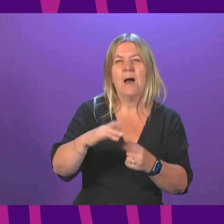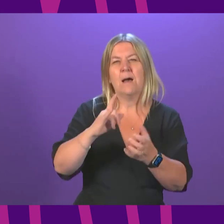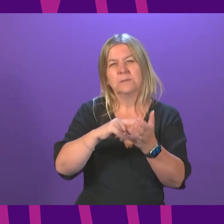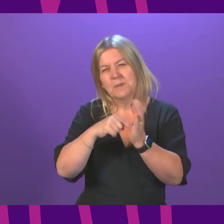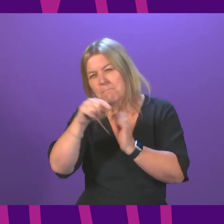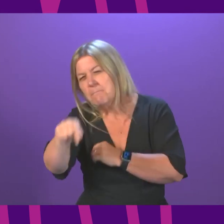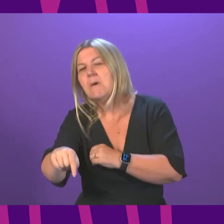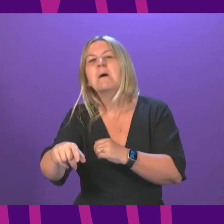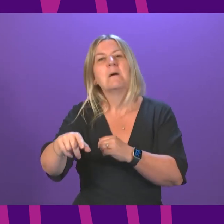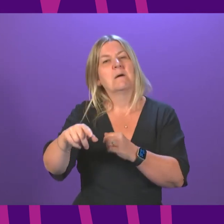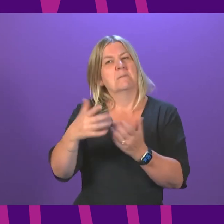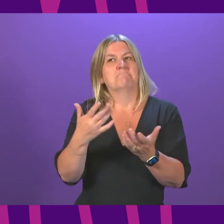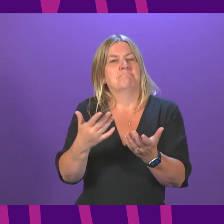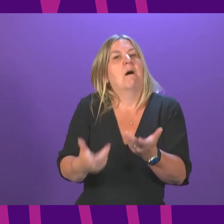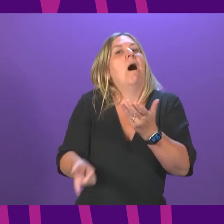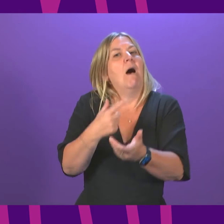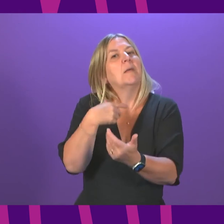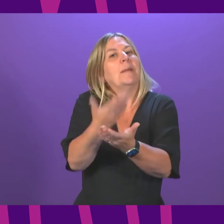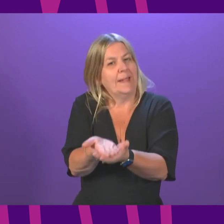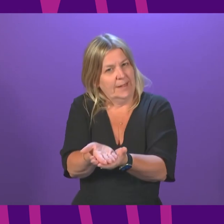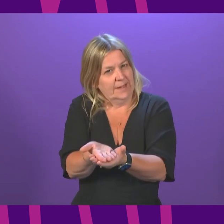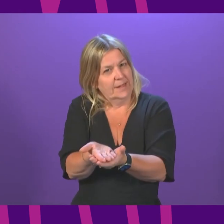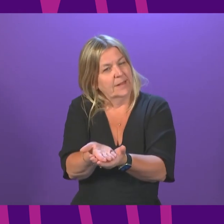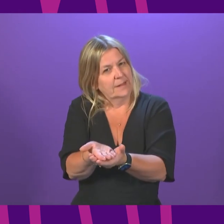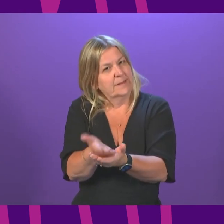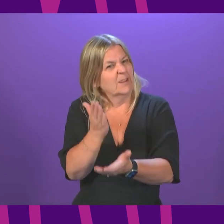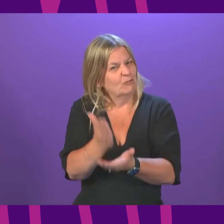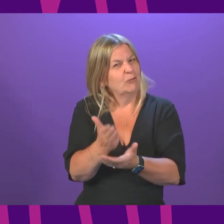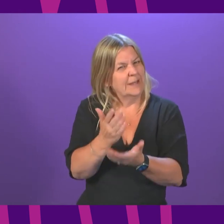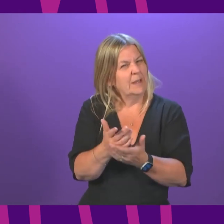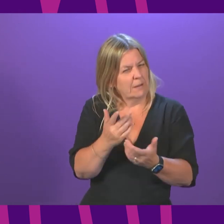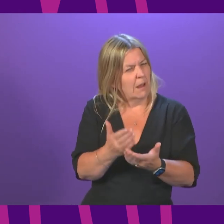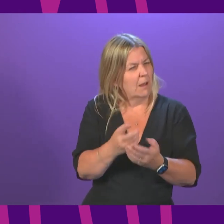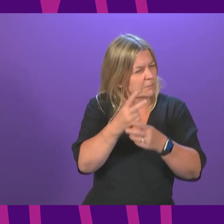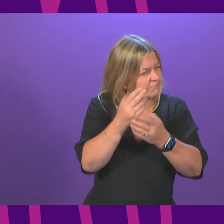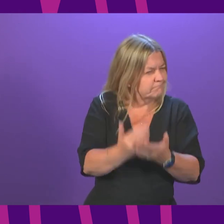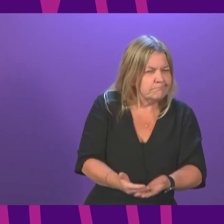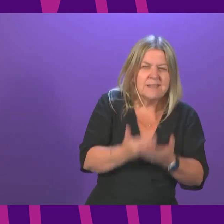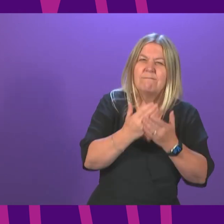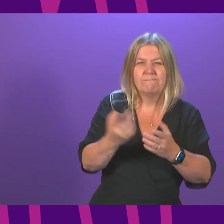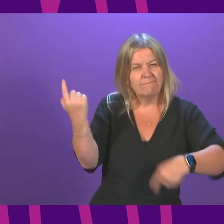and live music, which we heard a lot about today, and more sombre issues, including the